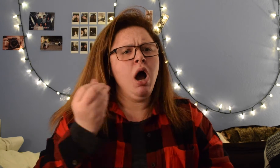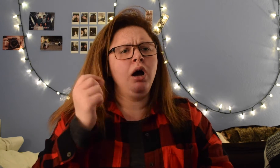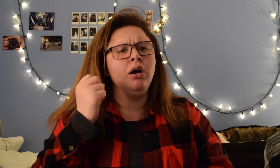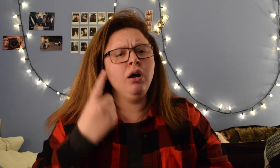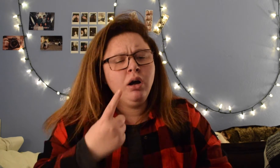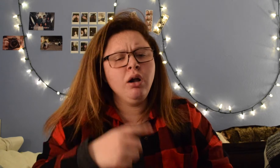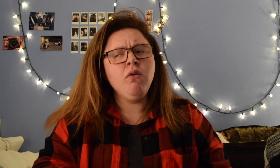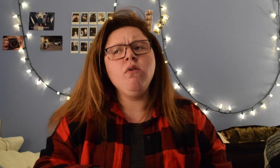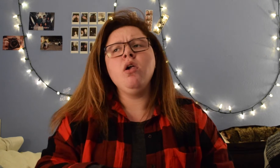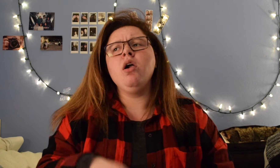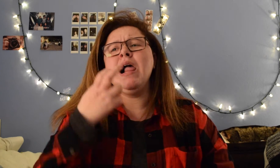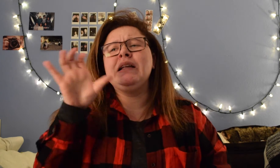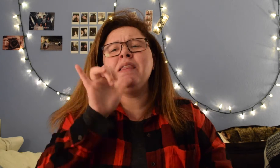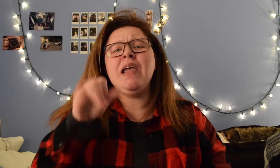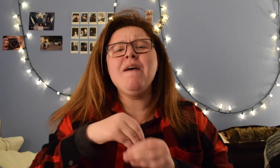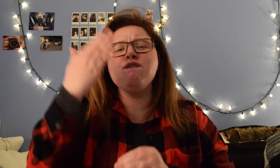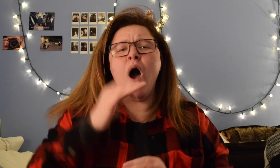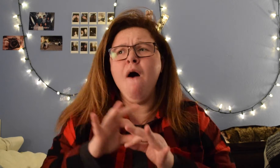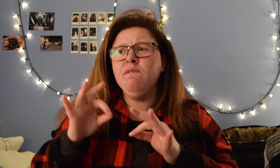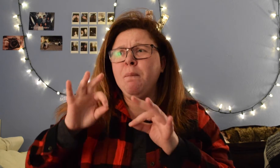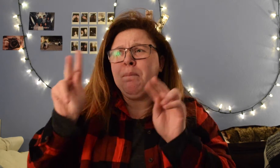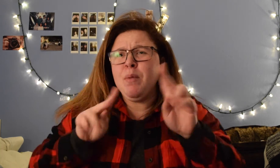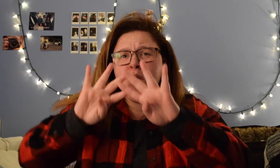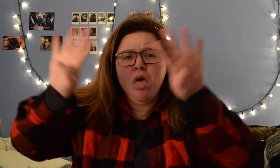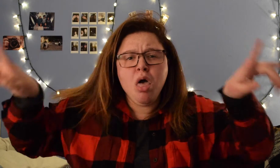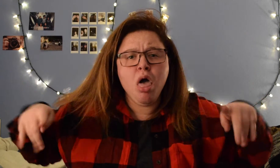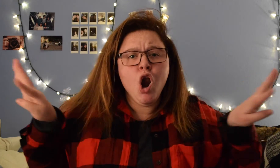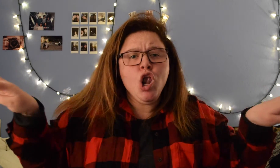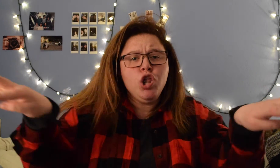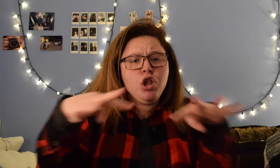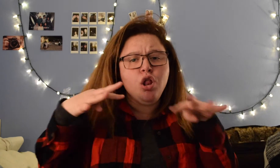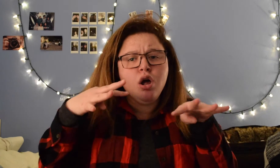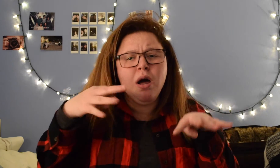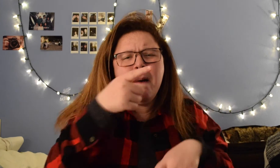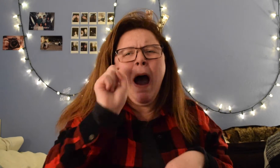Understand that he was doing it in front of everyone on the plane and they were looking at us